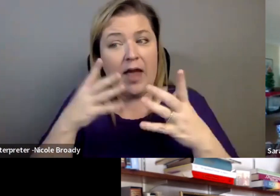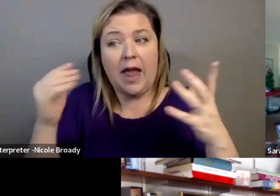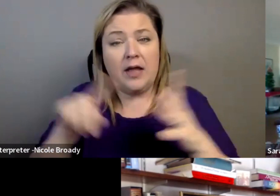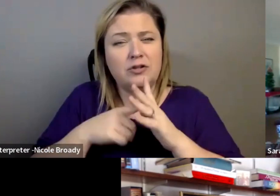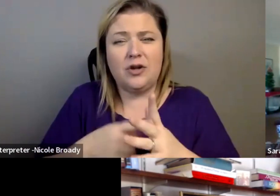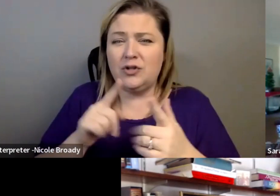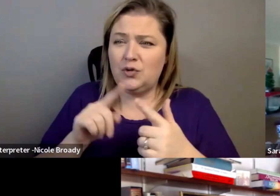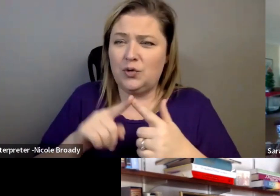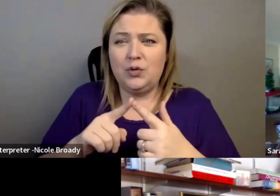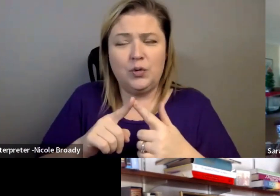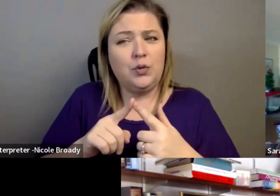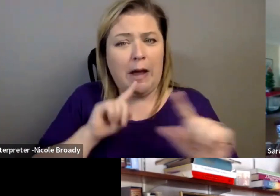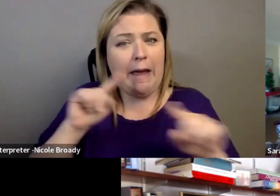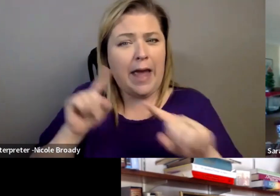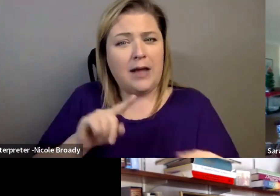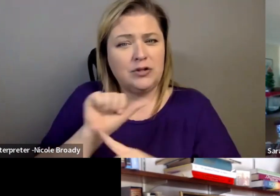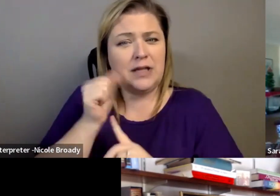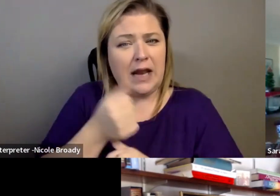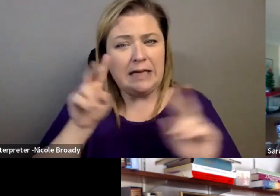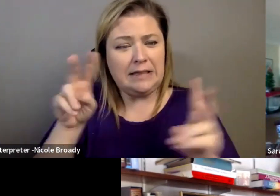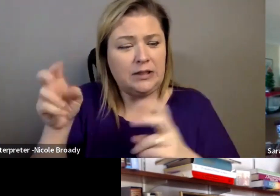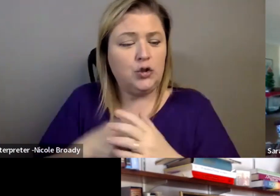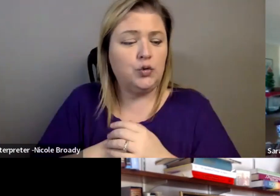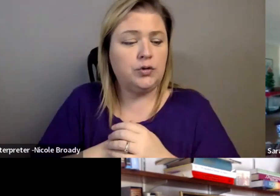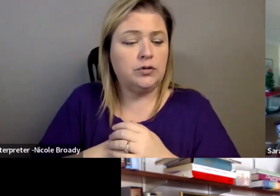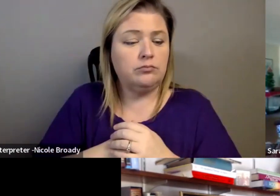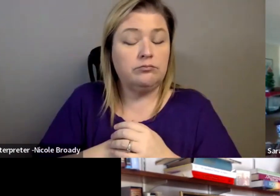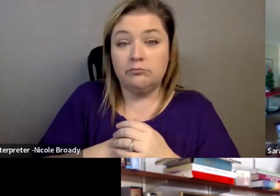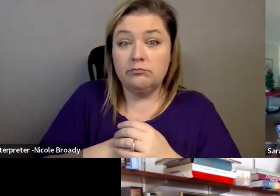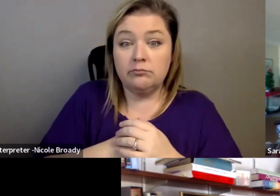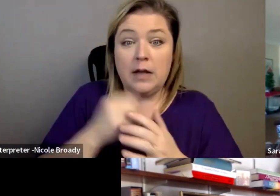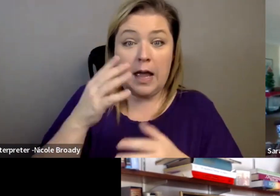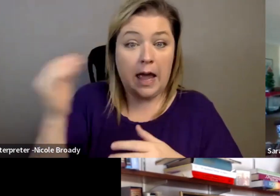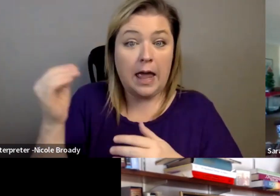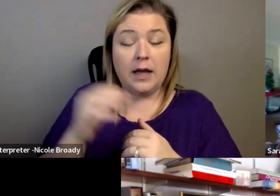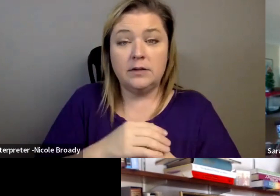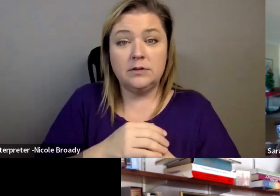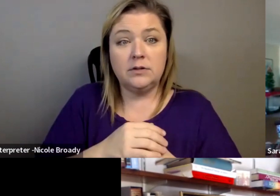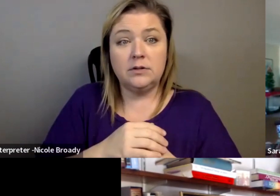address the societal issues. And then there's also the fact that just you know, remote accommodations don't work for